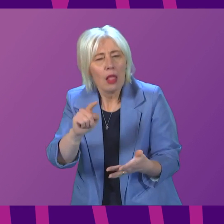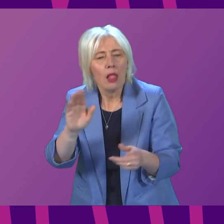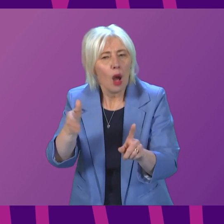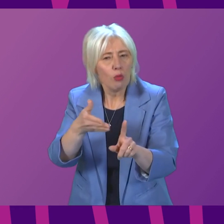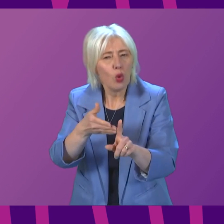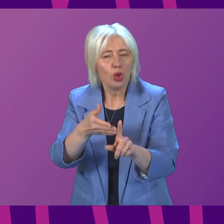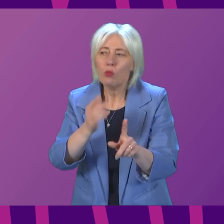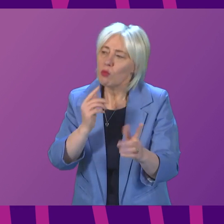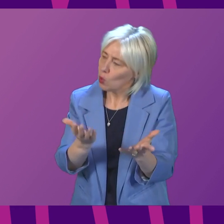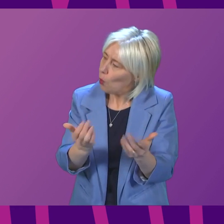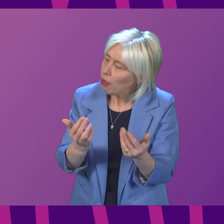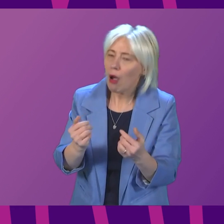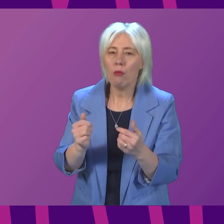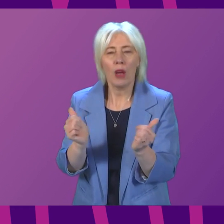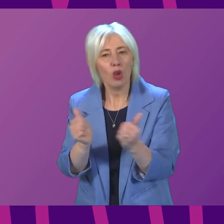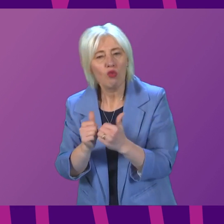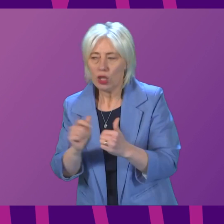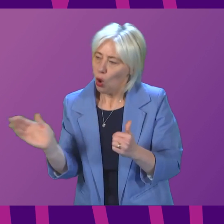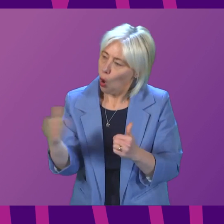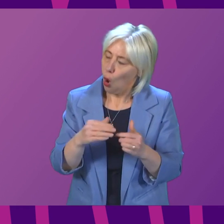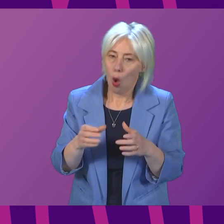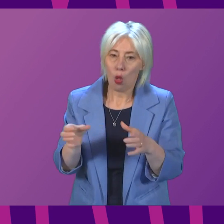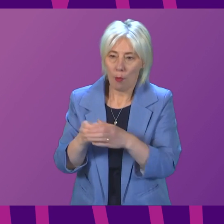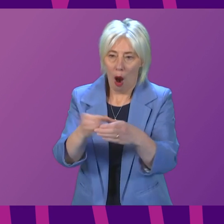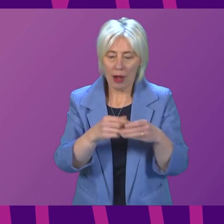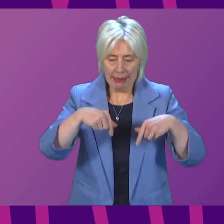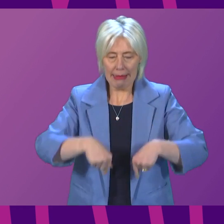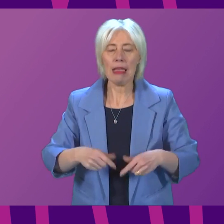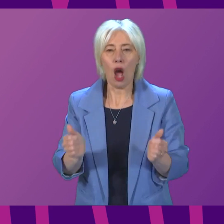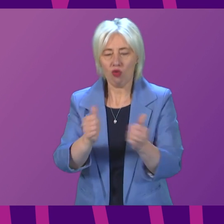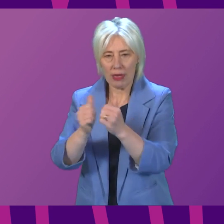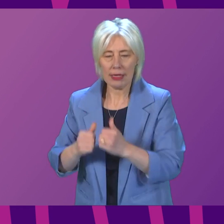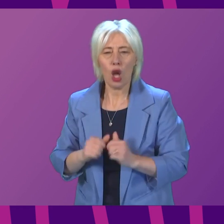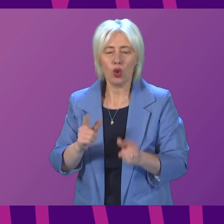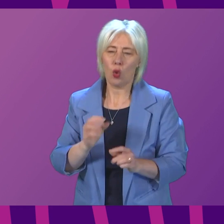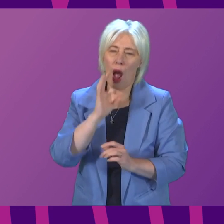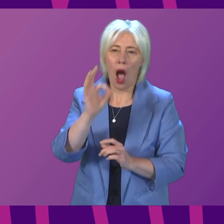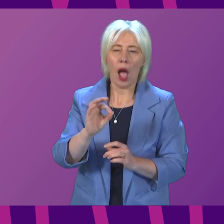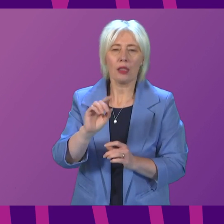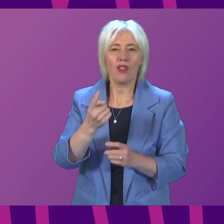welcomed by every party in the chamber. I again ask the First Minister to answer a basic question.